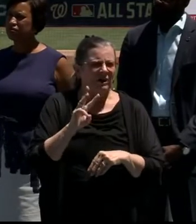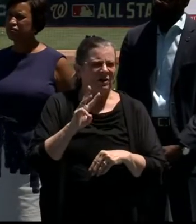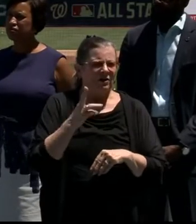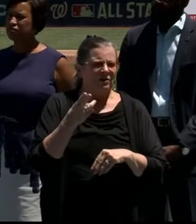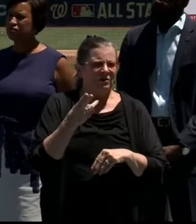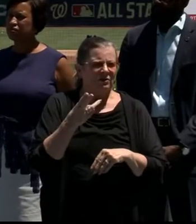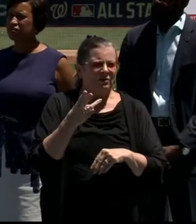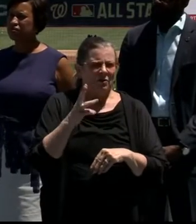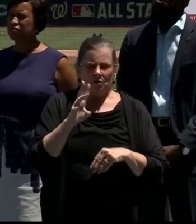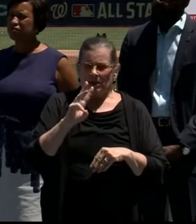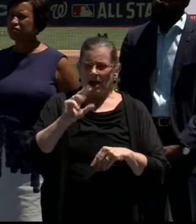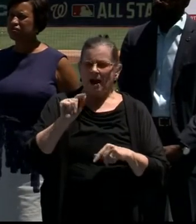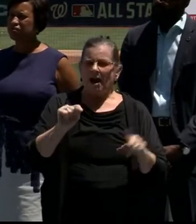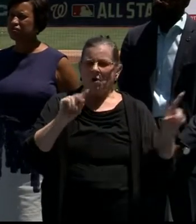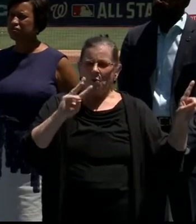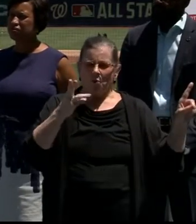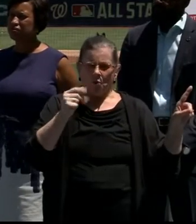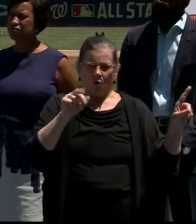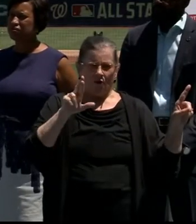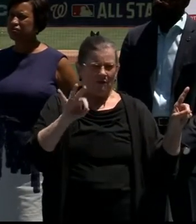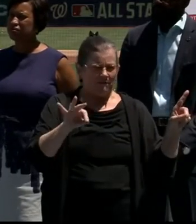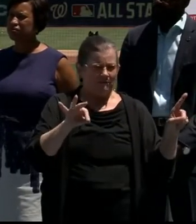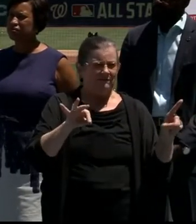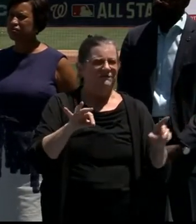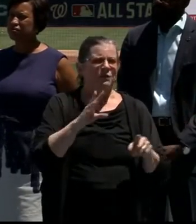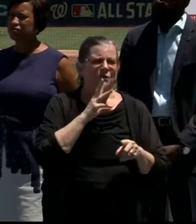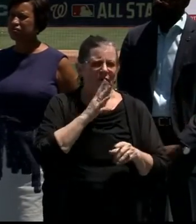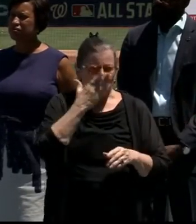EVENTS DURING ALL-STAR WEEK AS WELL.